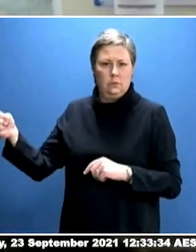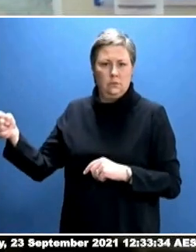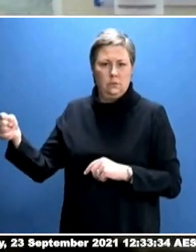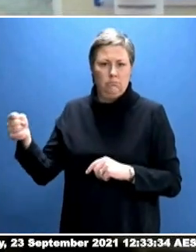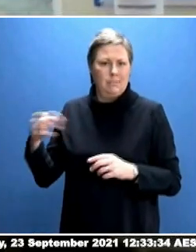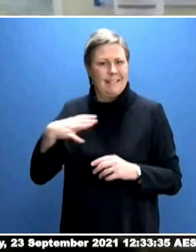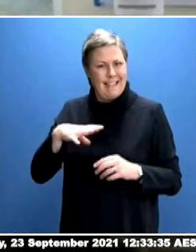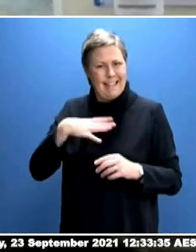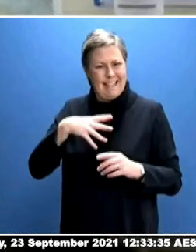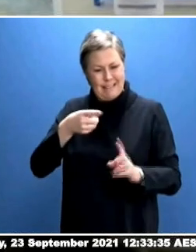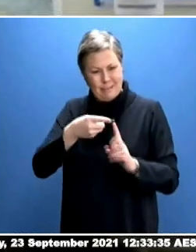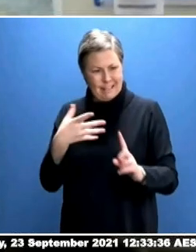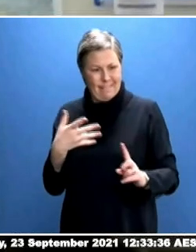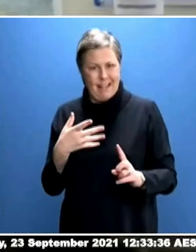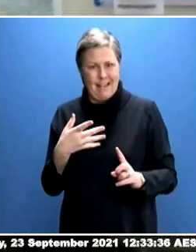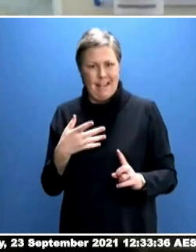to define what is the specific purpose?